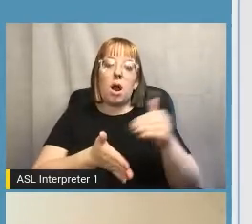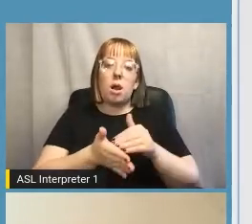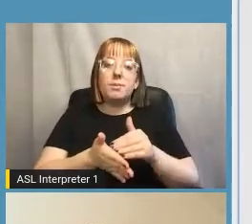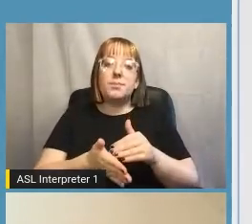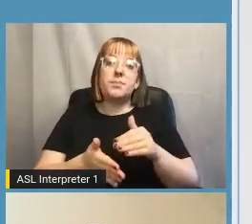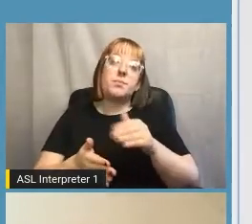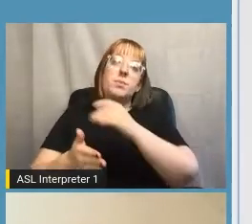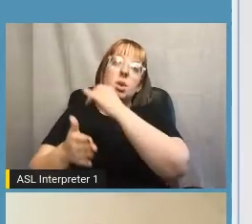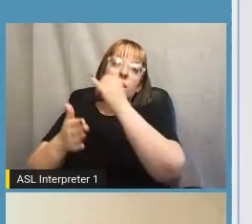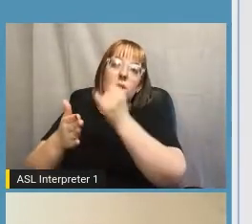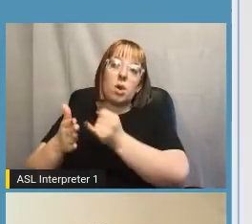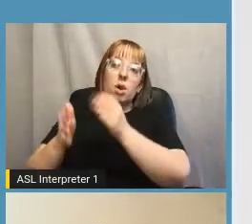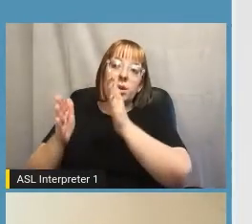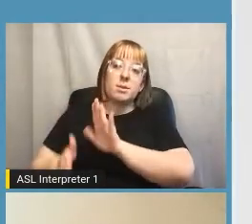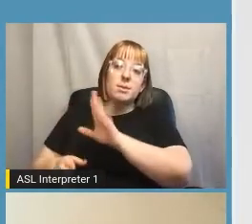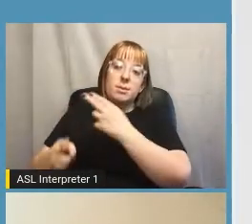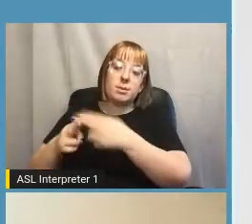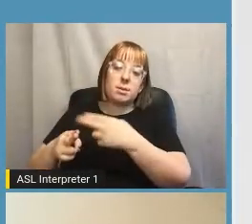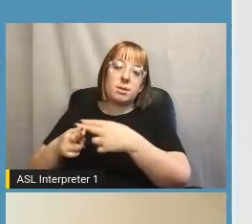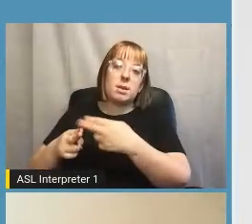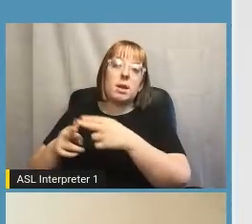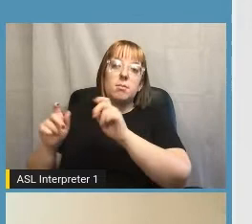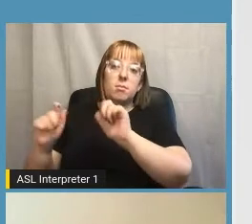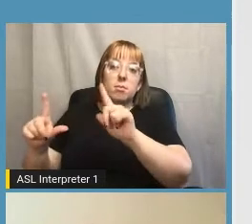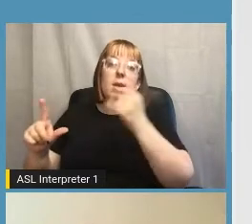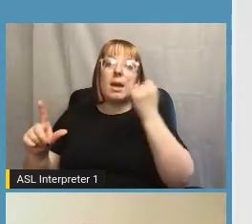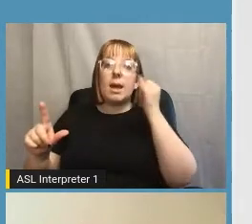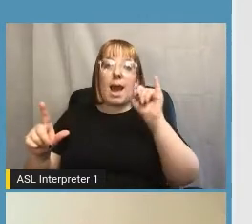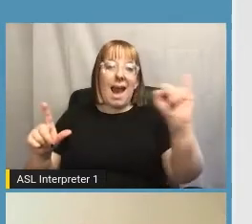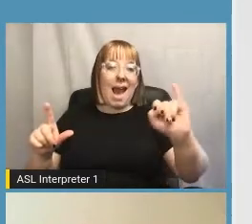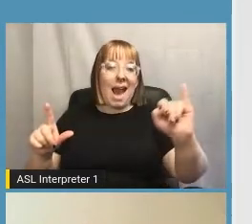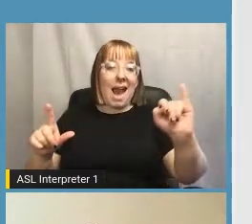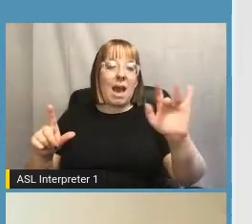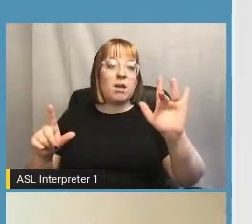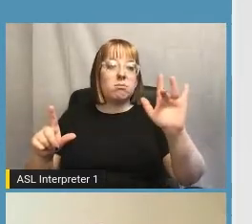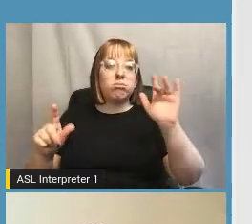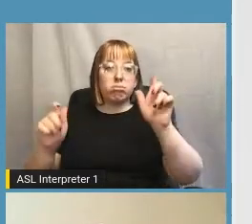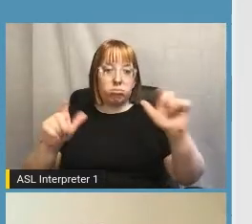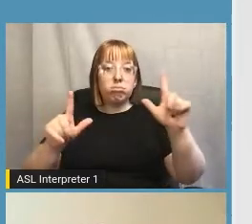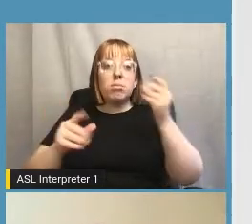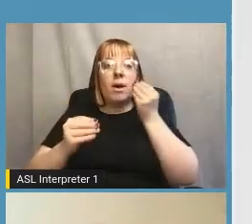the i for information button it tells you the video documentation of mixed media sculpture